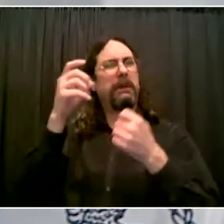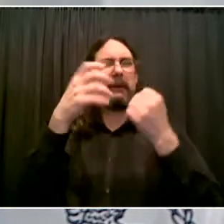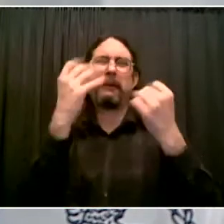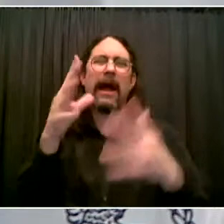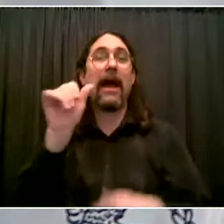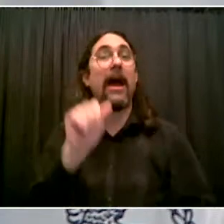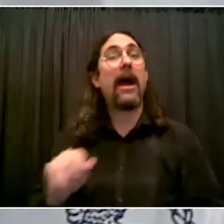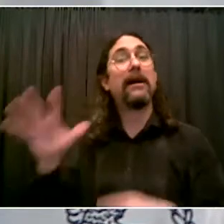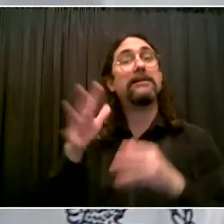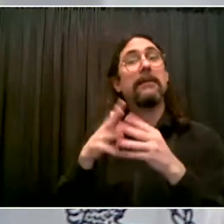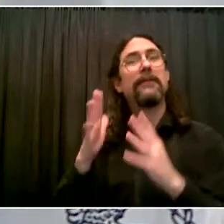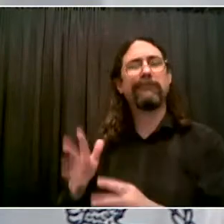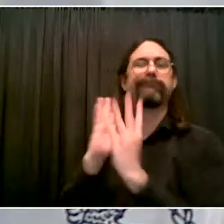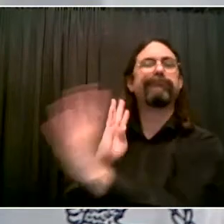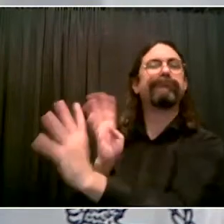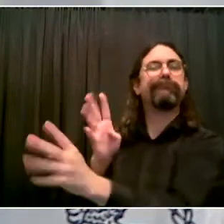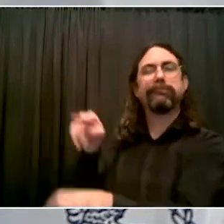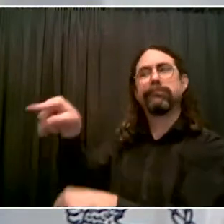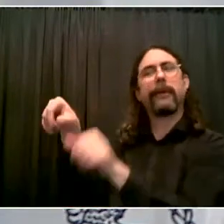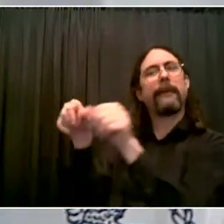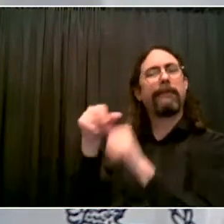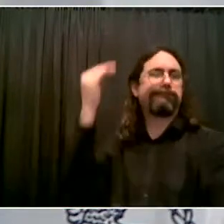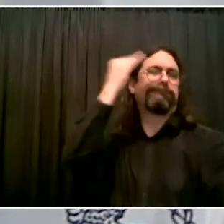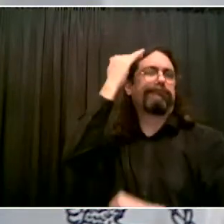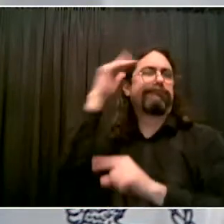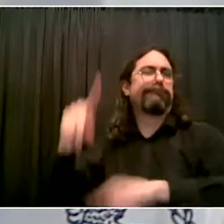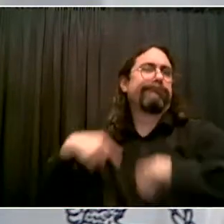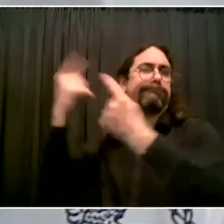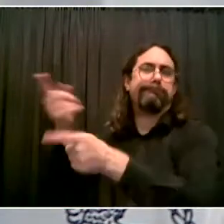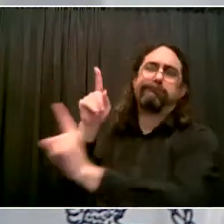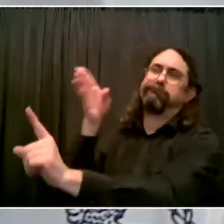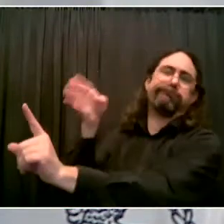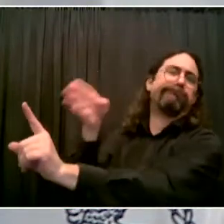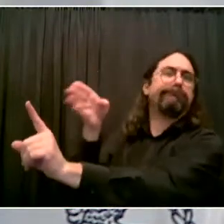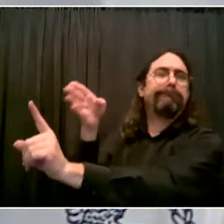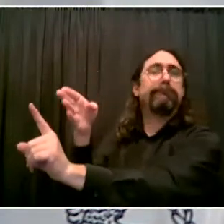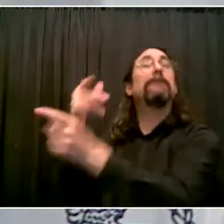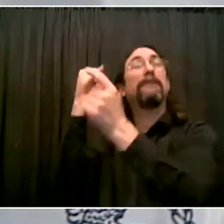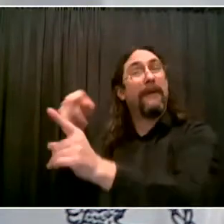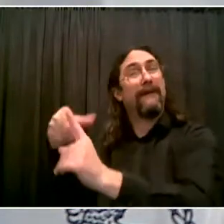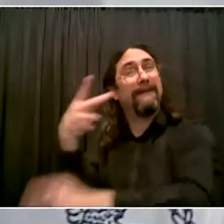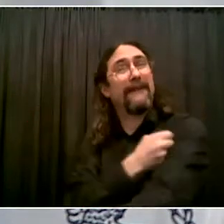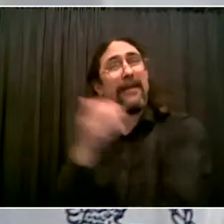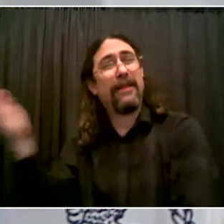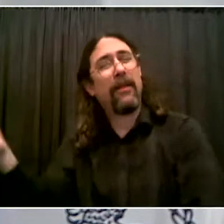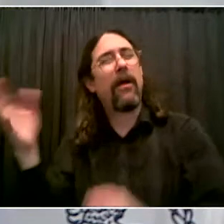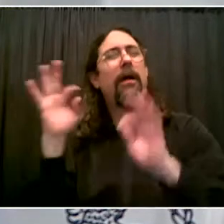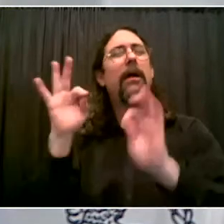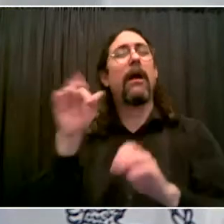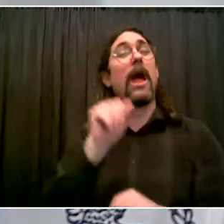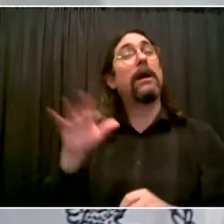ENCOURAGE PEOPLE TO COME FORWARD AND GEET VACCINATED. I WANT TO THANK ALL OF THE COMMUNITY LEADERS STARTING IWTH THE CONGRESS MEMBER